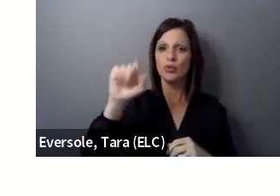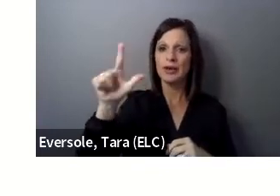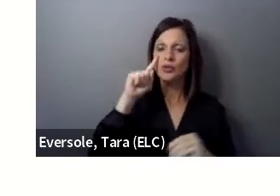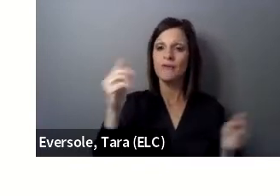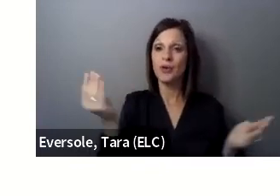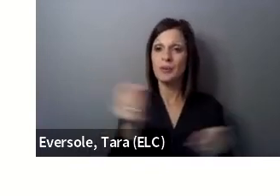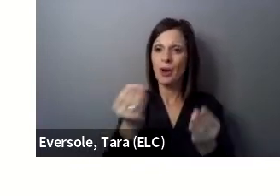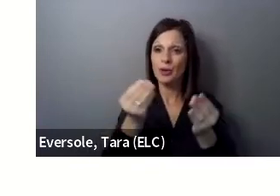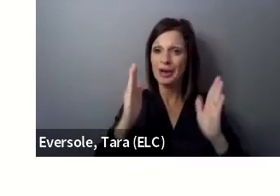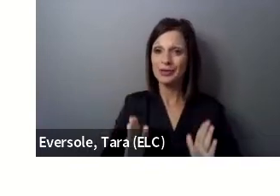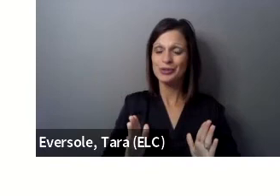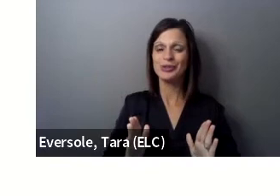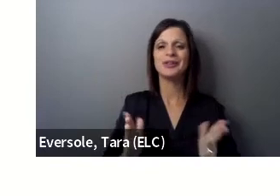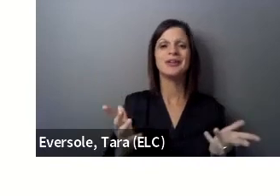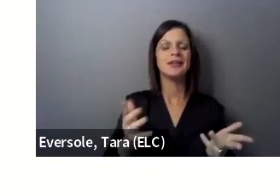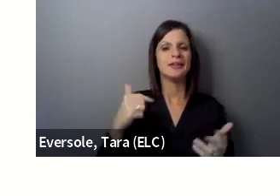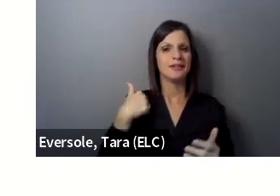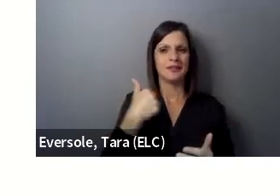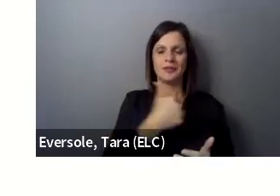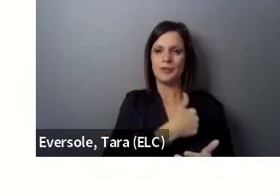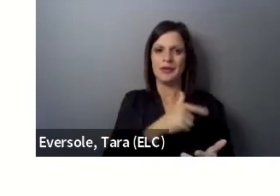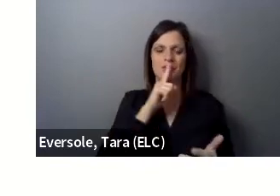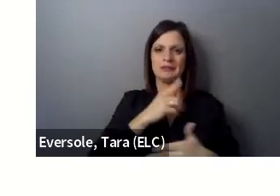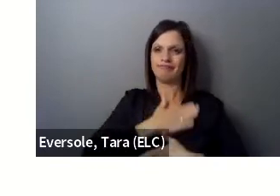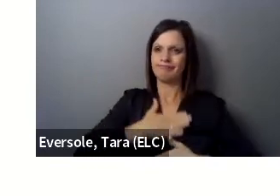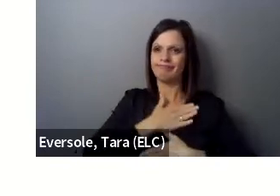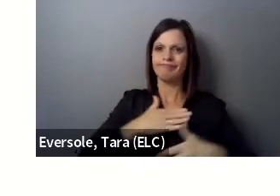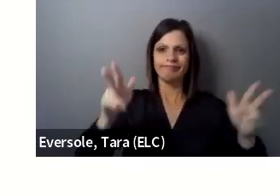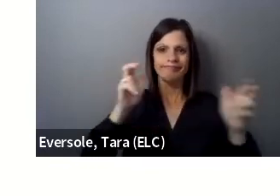a great moderator and trying to keep up with the chat and responding to the questions